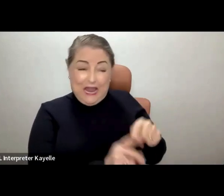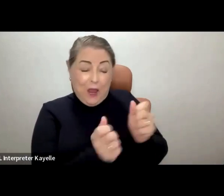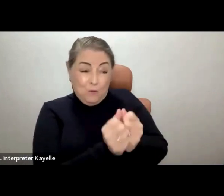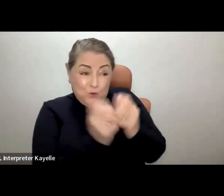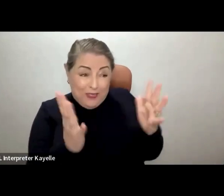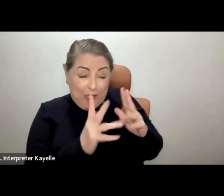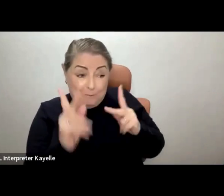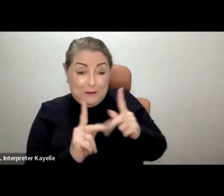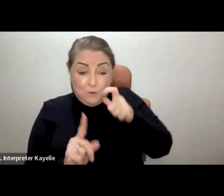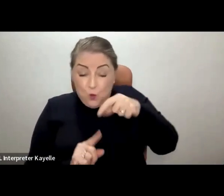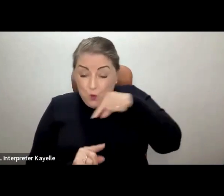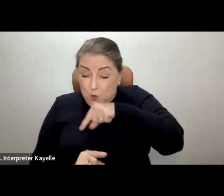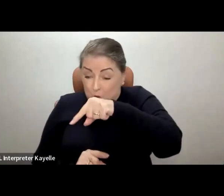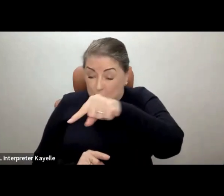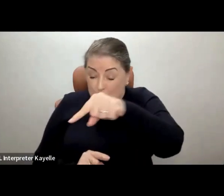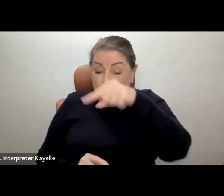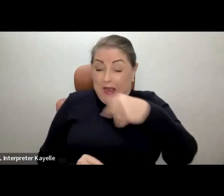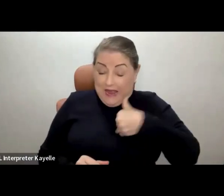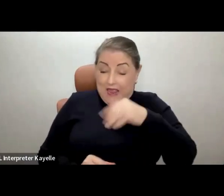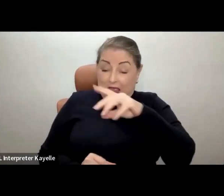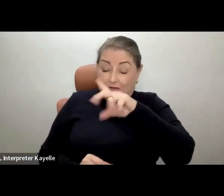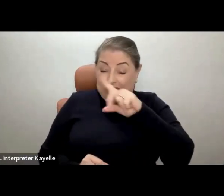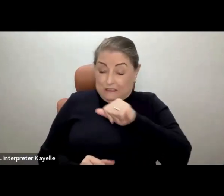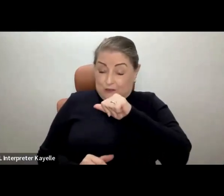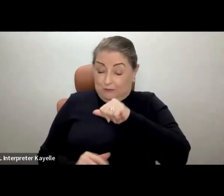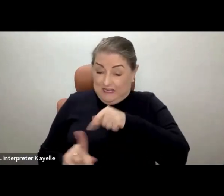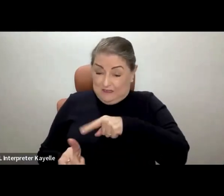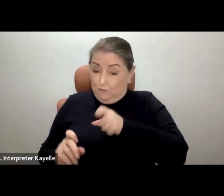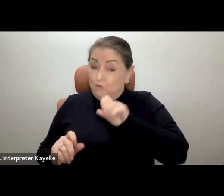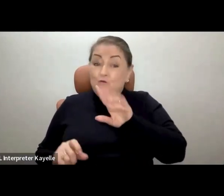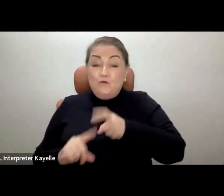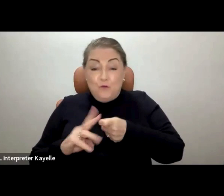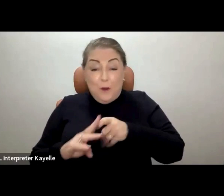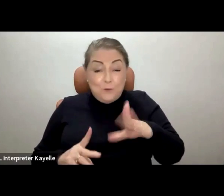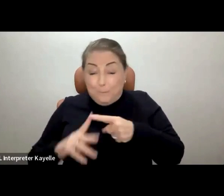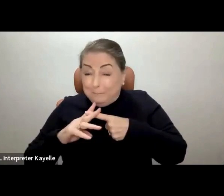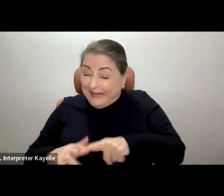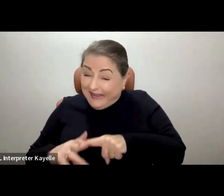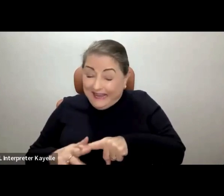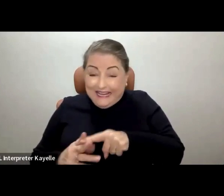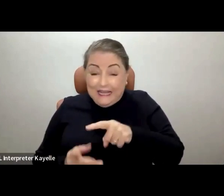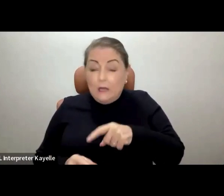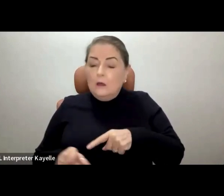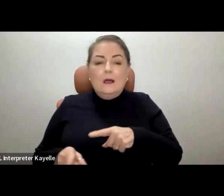disabilities from the very beginning, something's not right there, you're not going to, and you're not going to tell a good